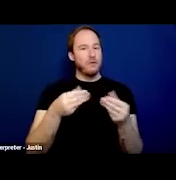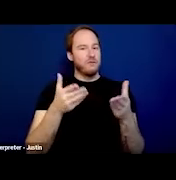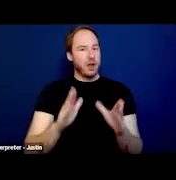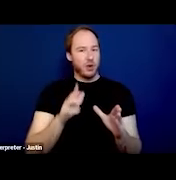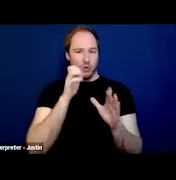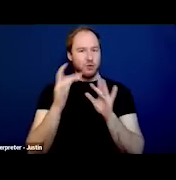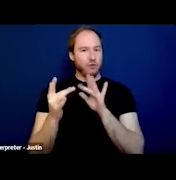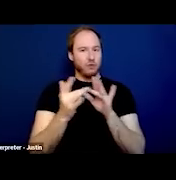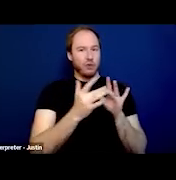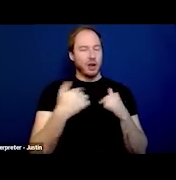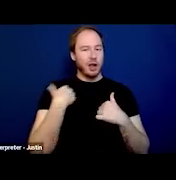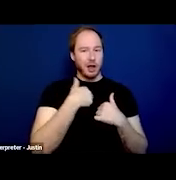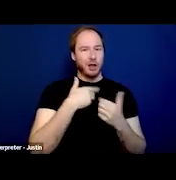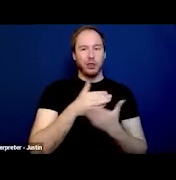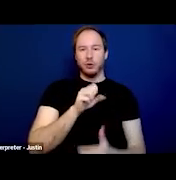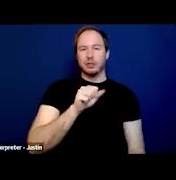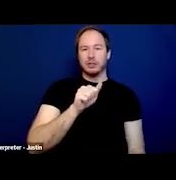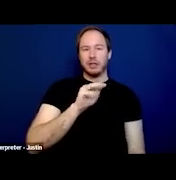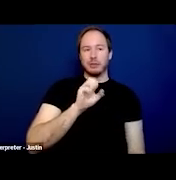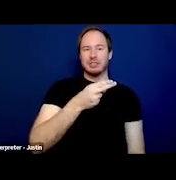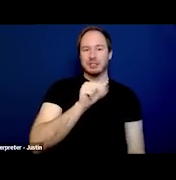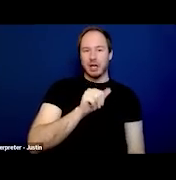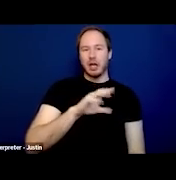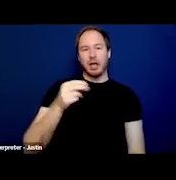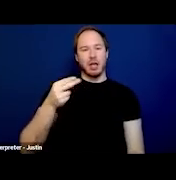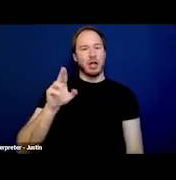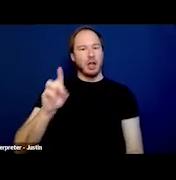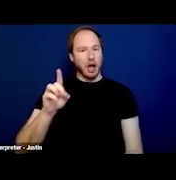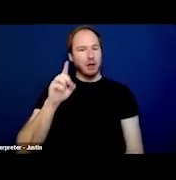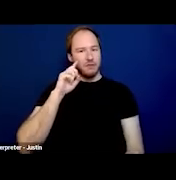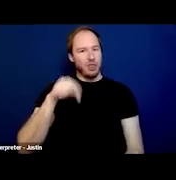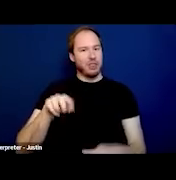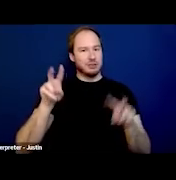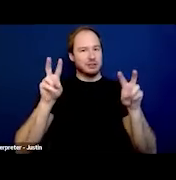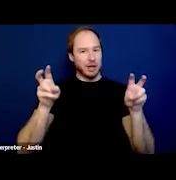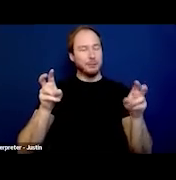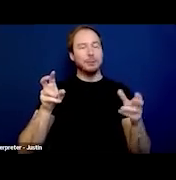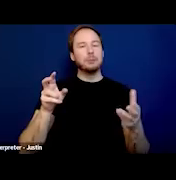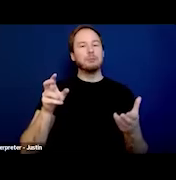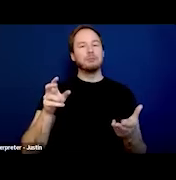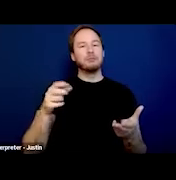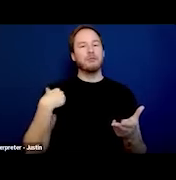via both SAMHSA and HUD to request this topic. This was really a result of request from the field,